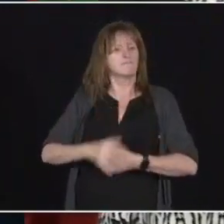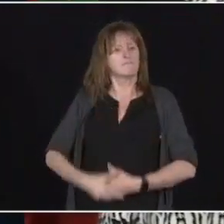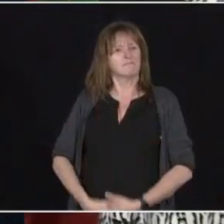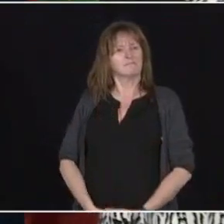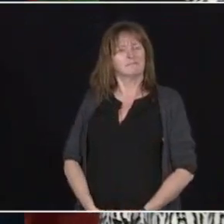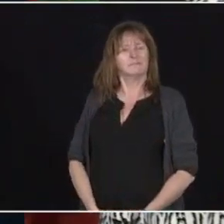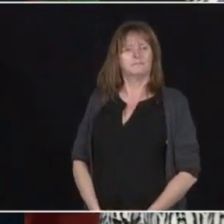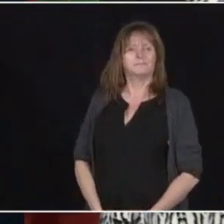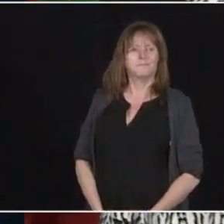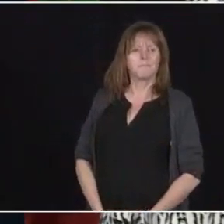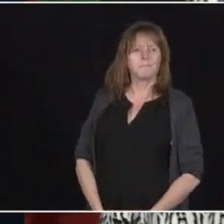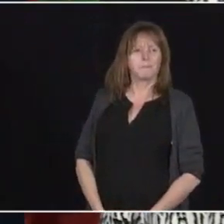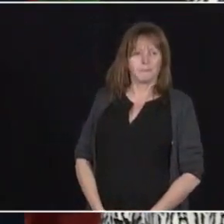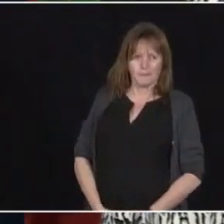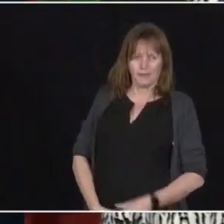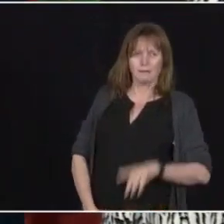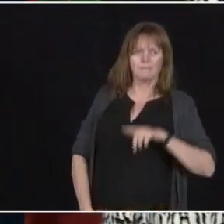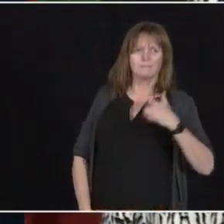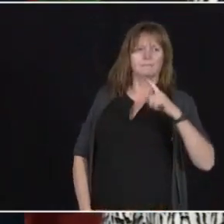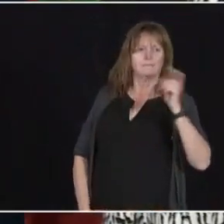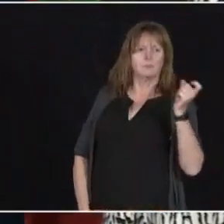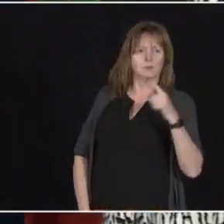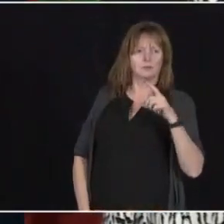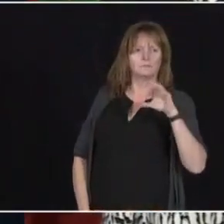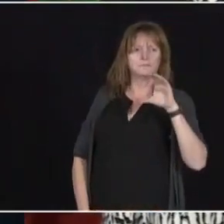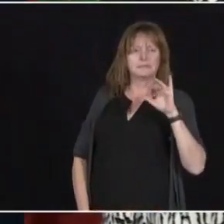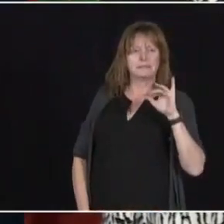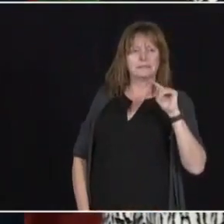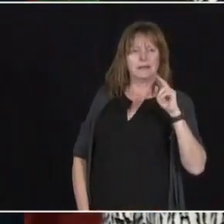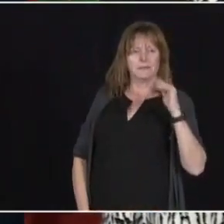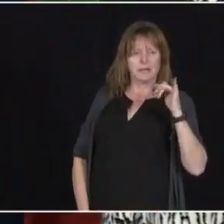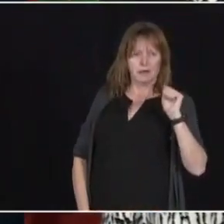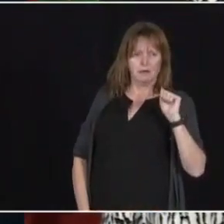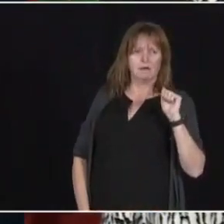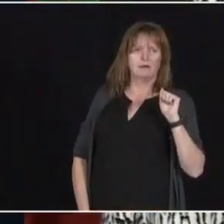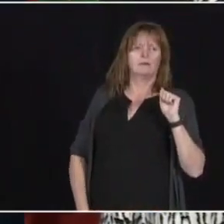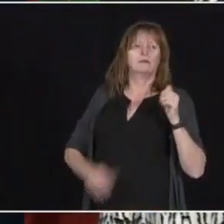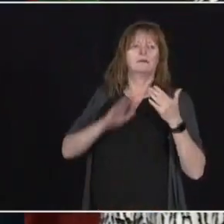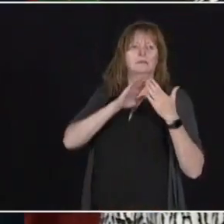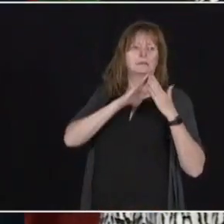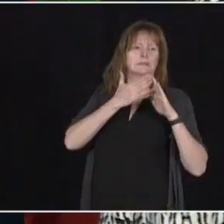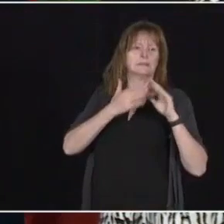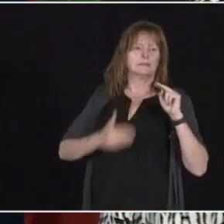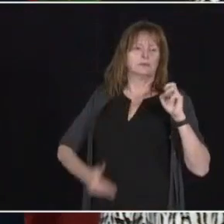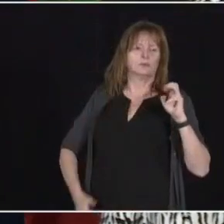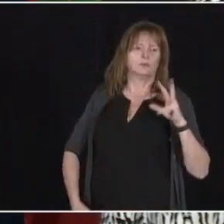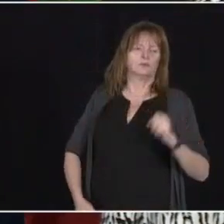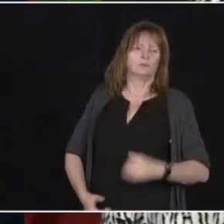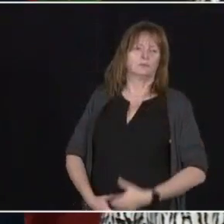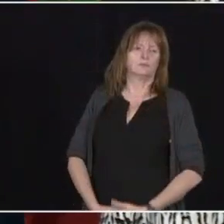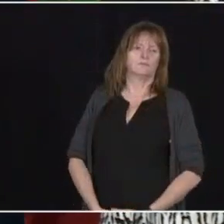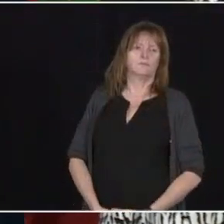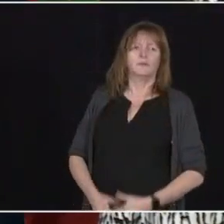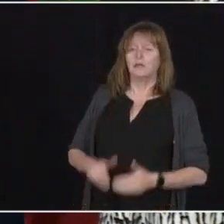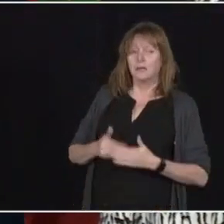the companies here in Ontario have shown the true spirit of Ontario. Thank you. Next question. Next question comes from Cynthia Milligan